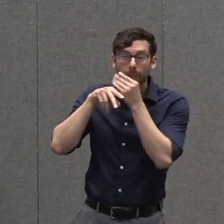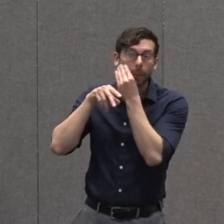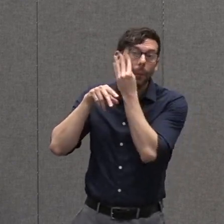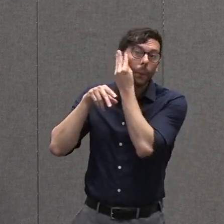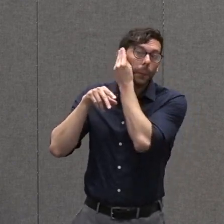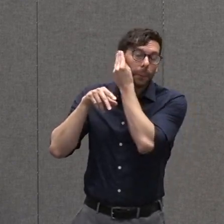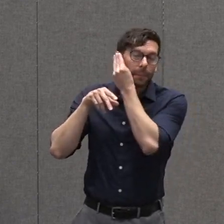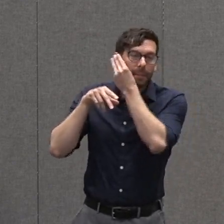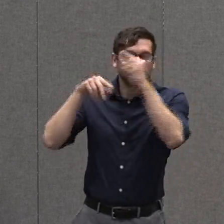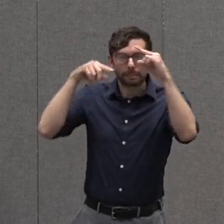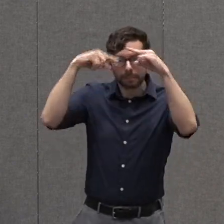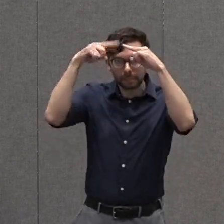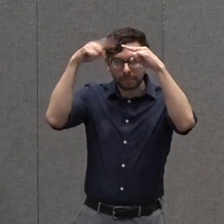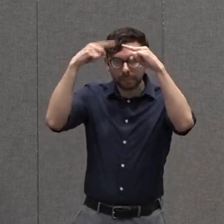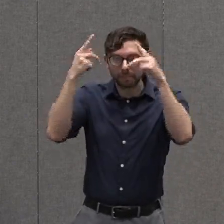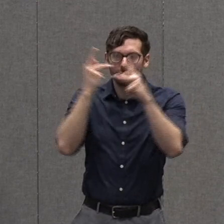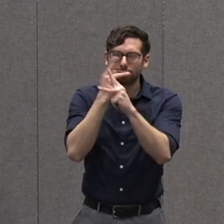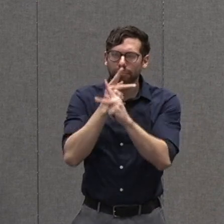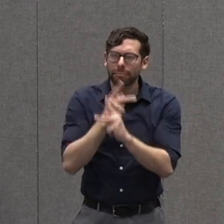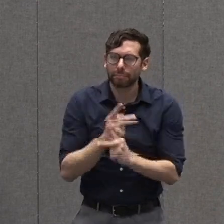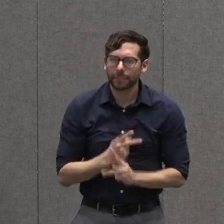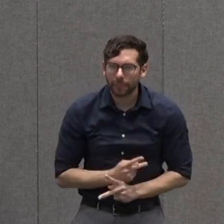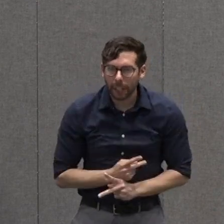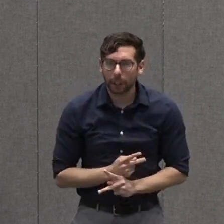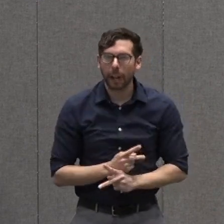So he can decide whether, or not there's food in the area,